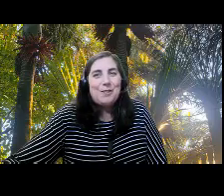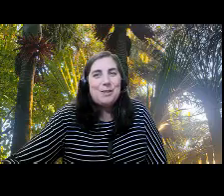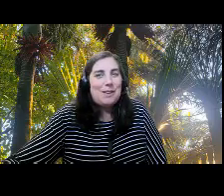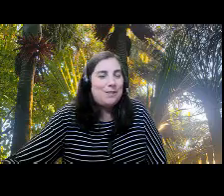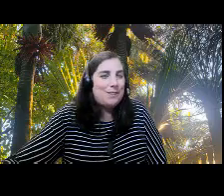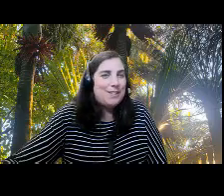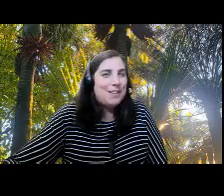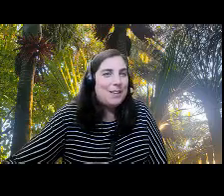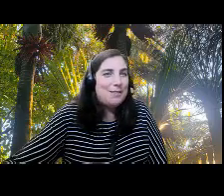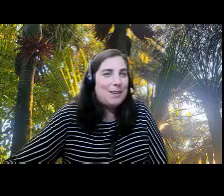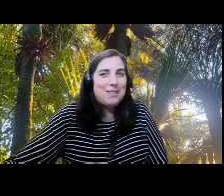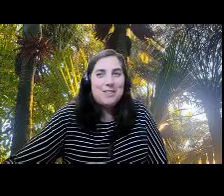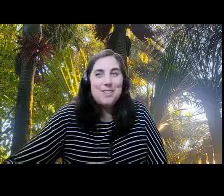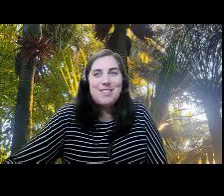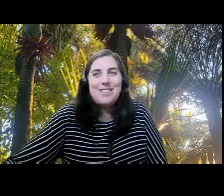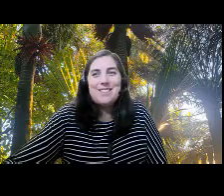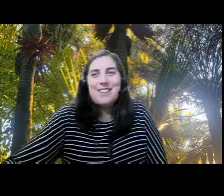All of the benefits that you mentioned.